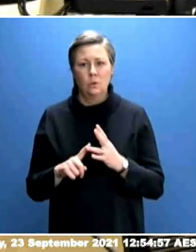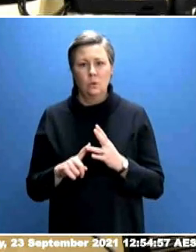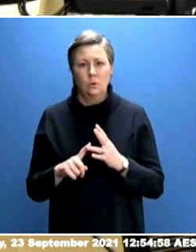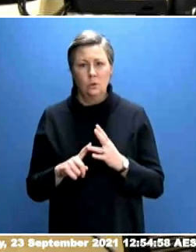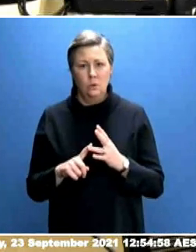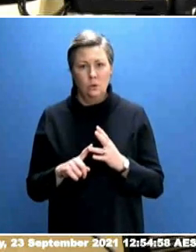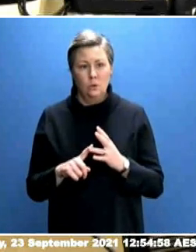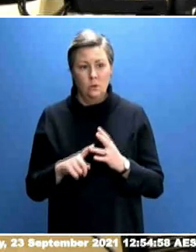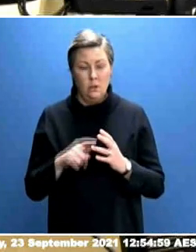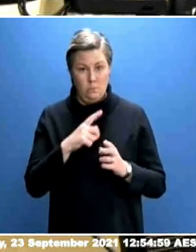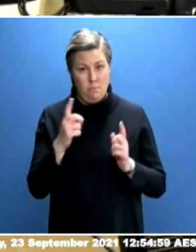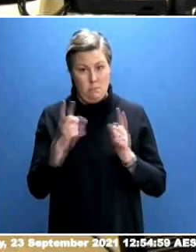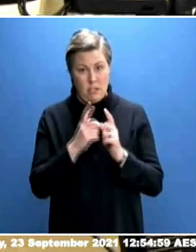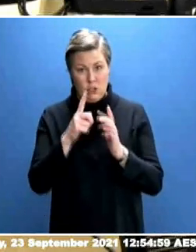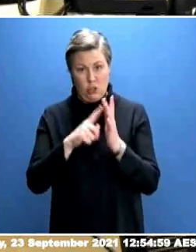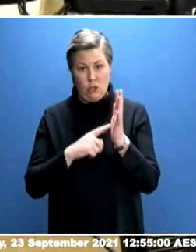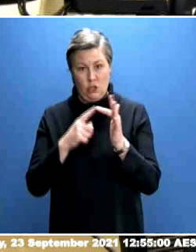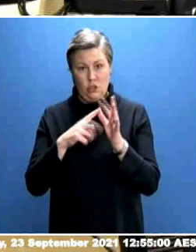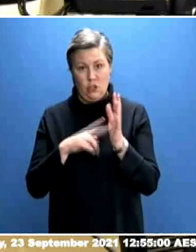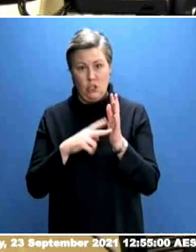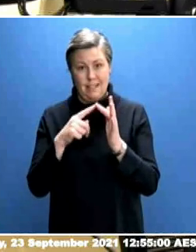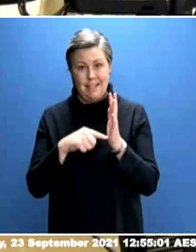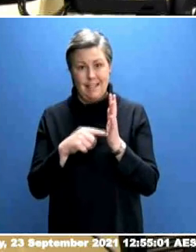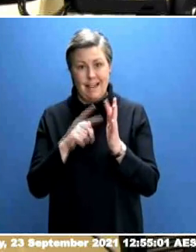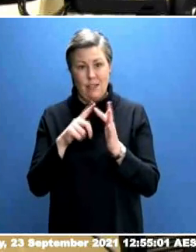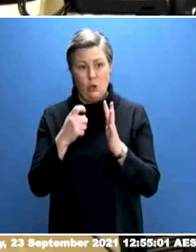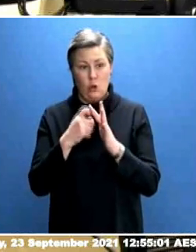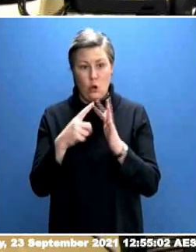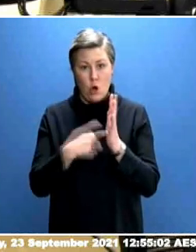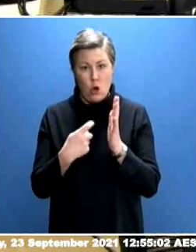Kerr from Territory Families that there was still significant concerns.